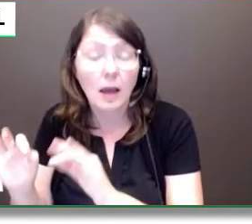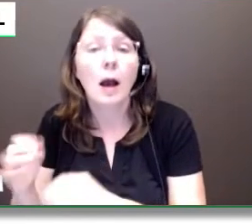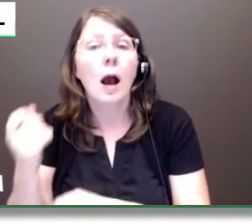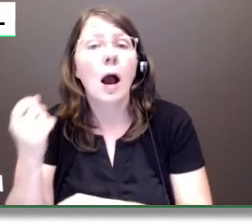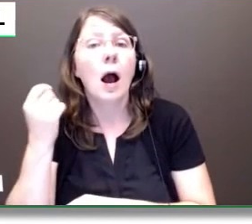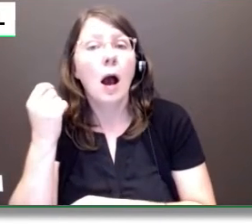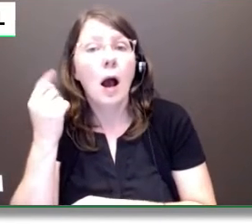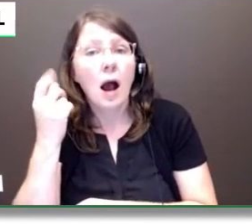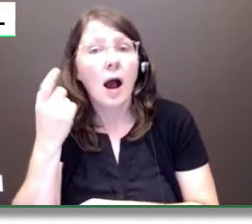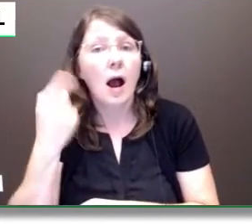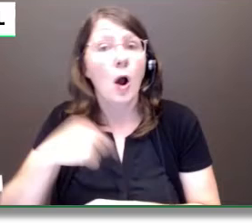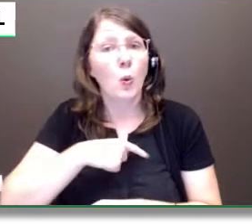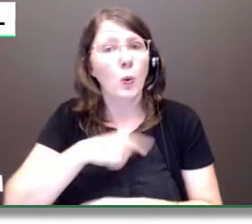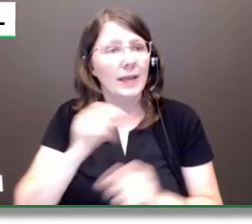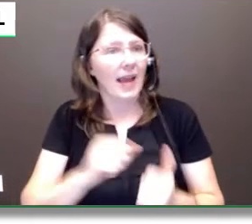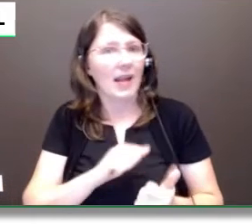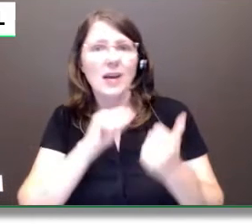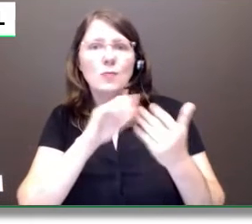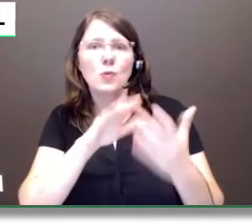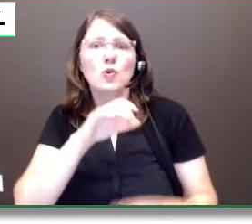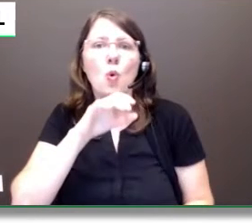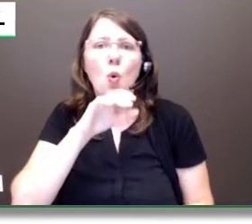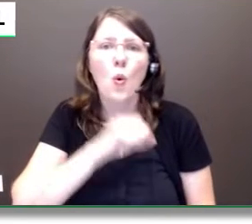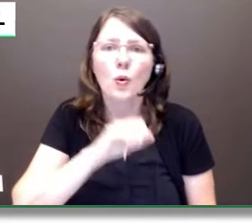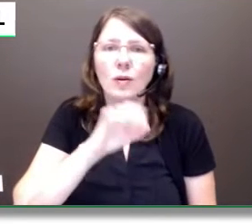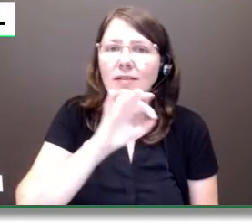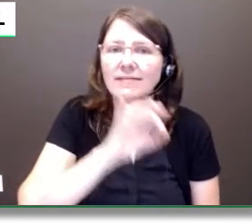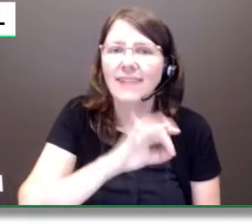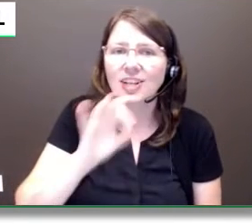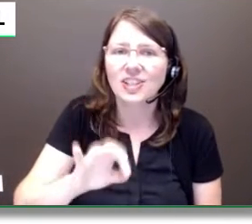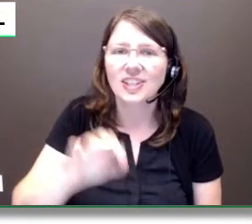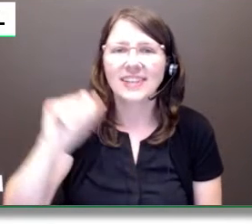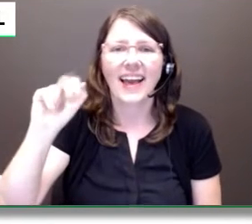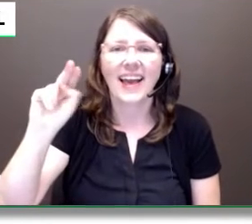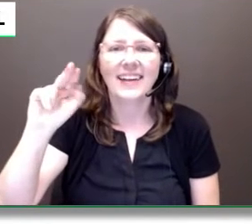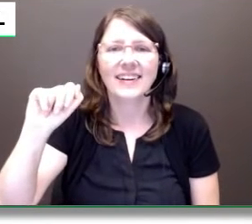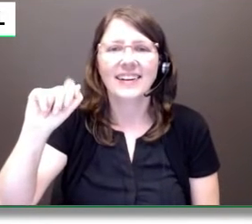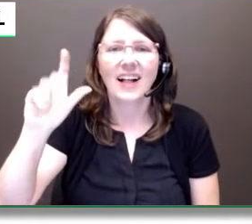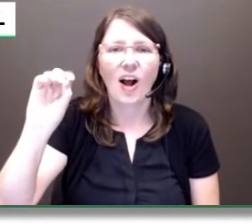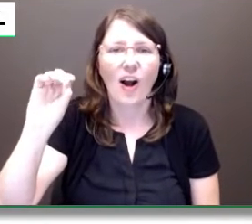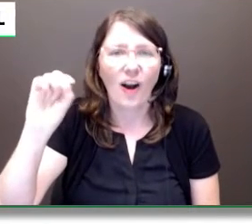navigating ourselves and uh sometimes um you know as for me I'm